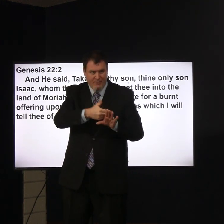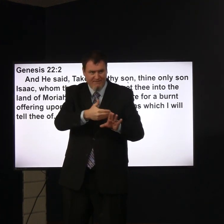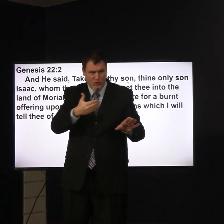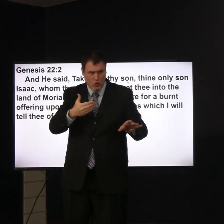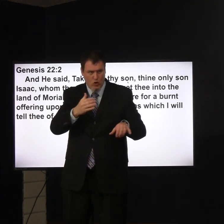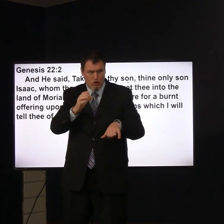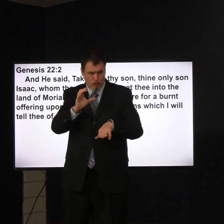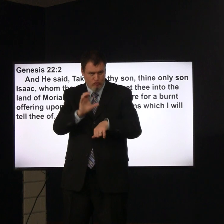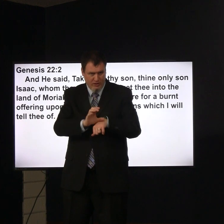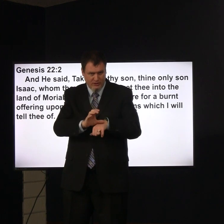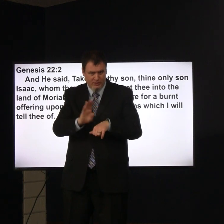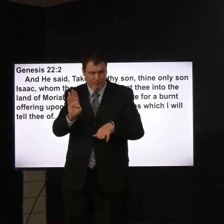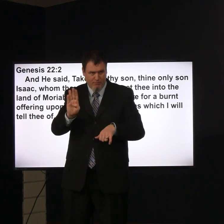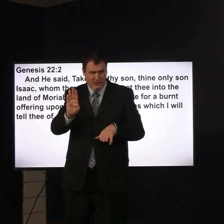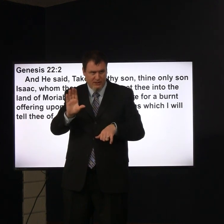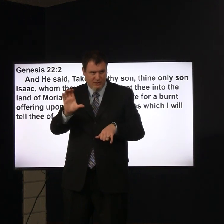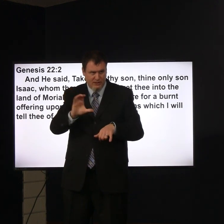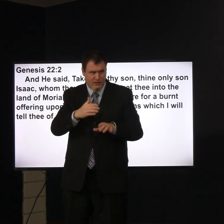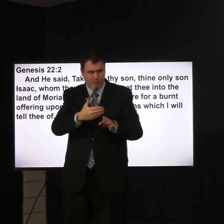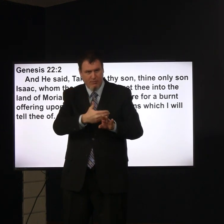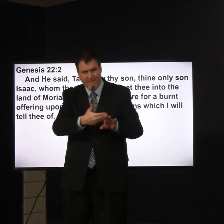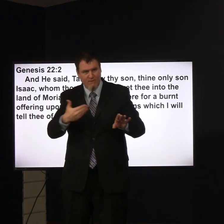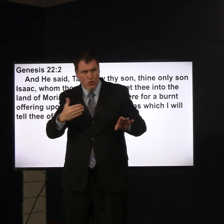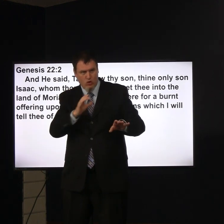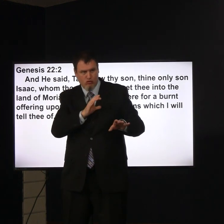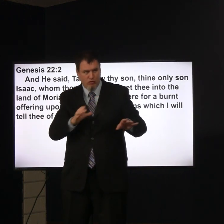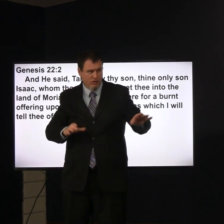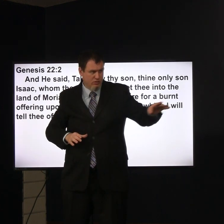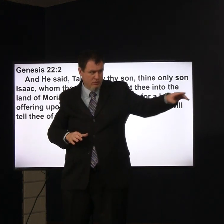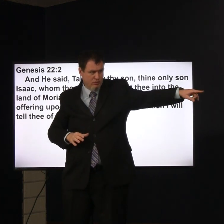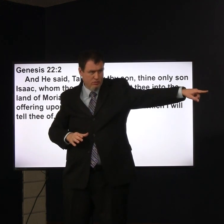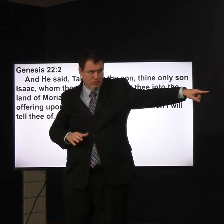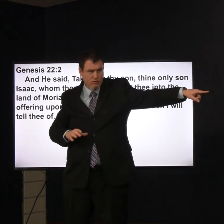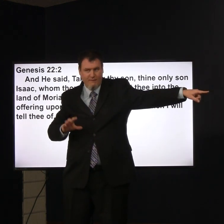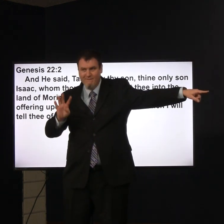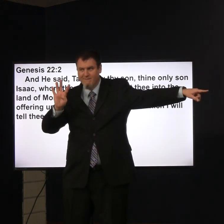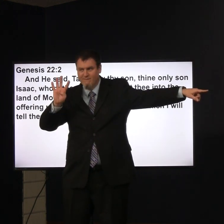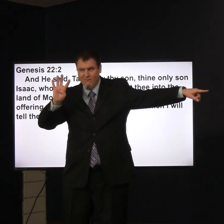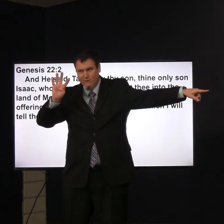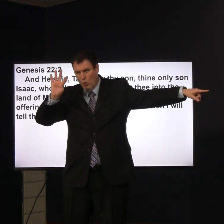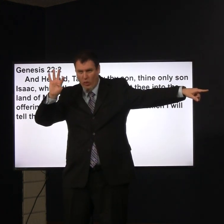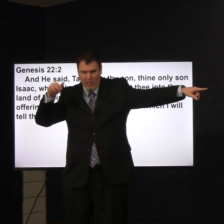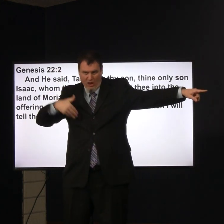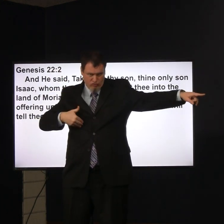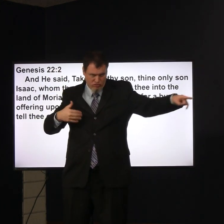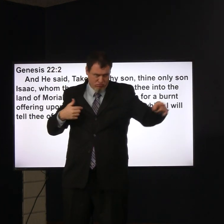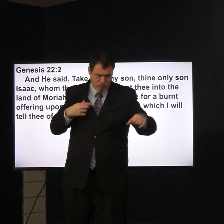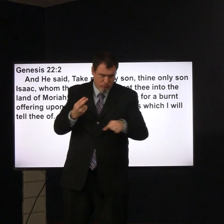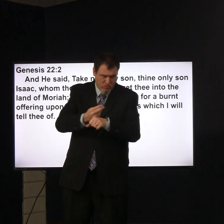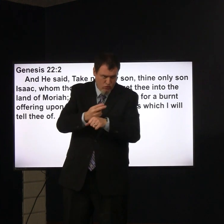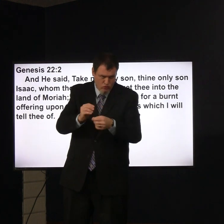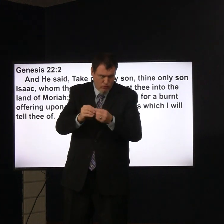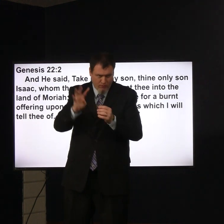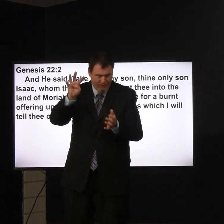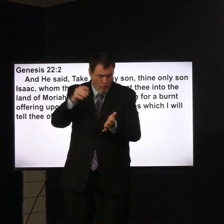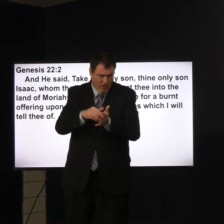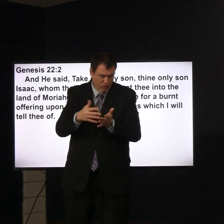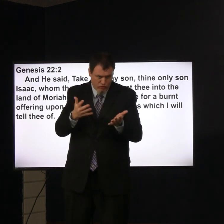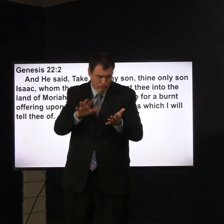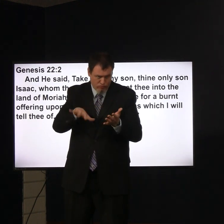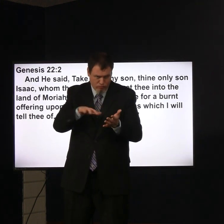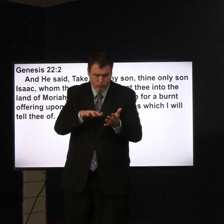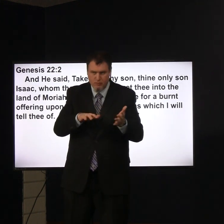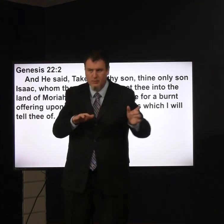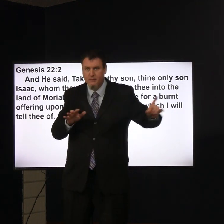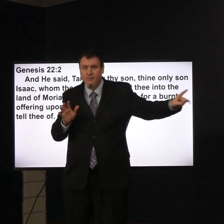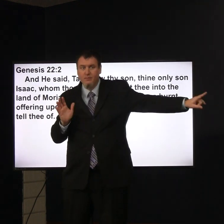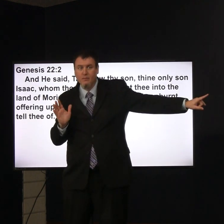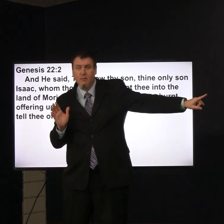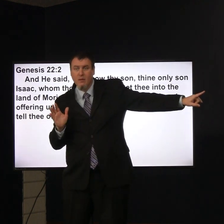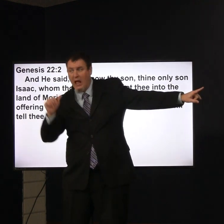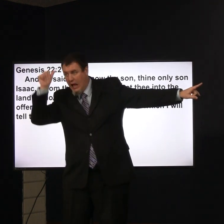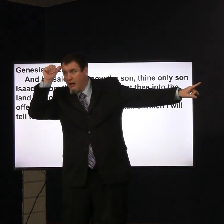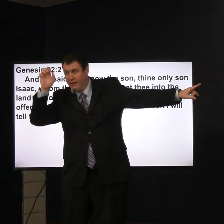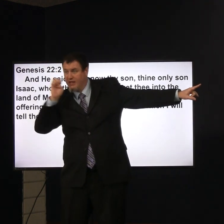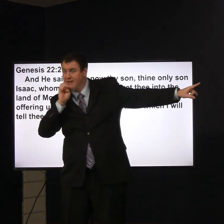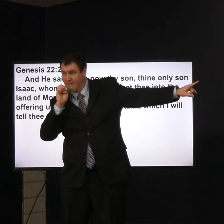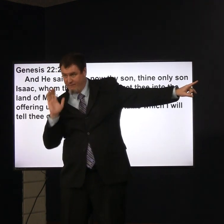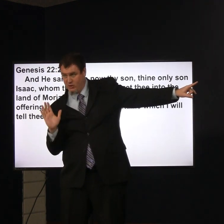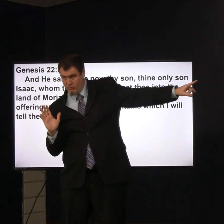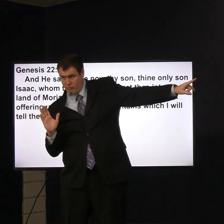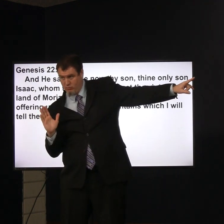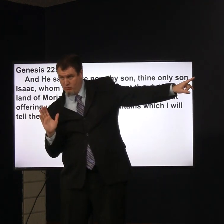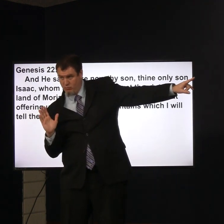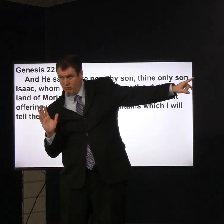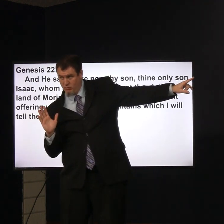that's the time of Adam BC before Christ 4000 BC I'll just use that number anyway Adam and Eve